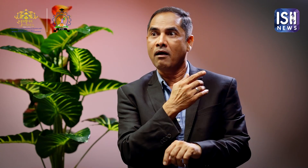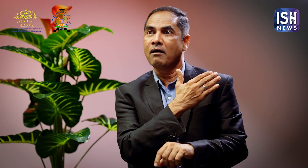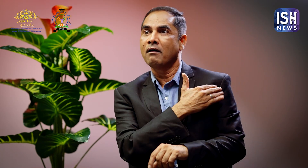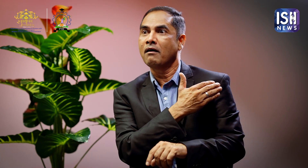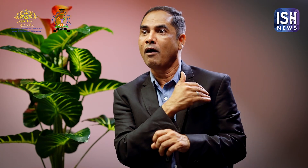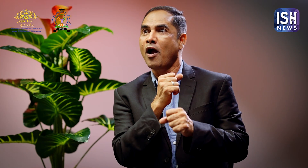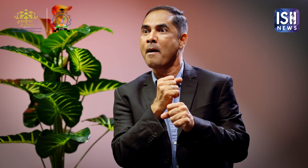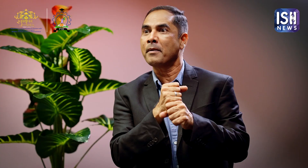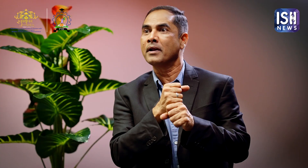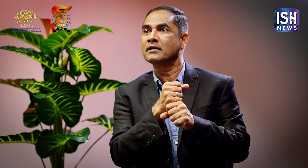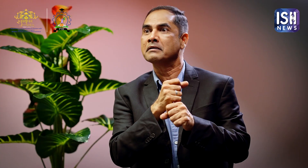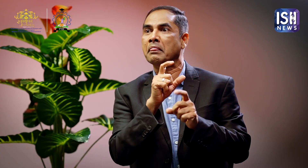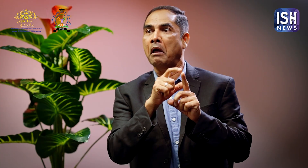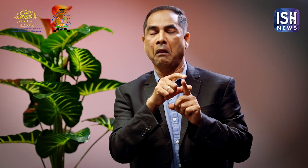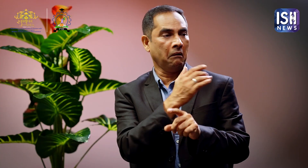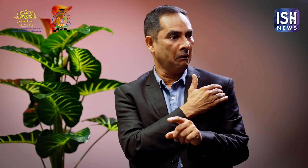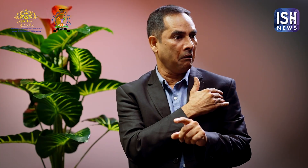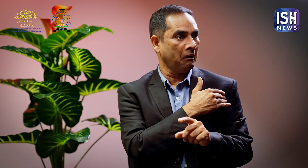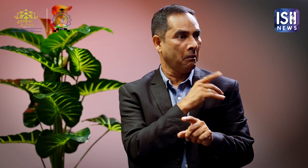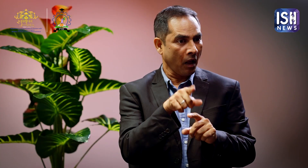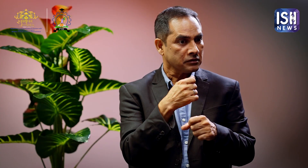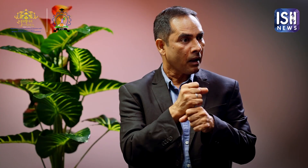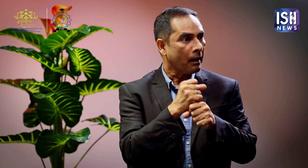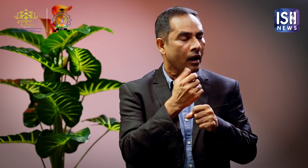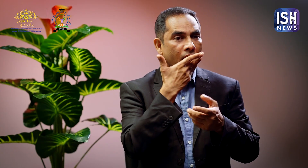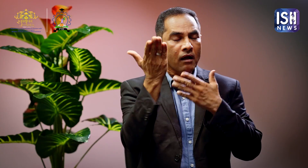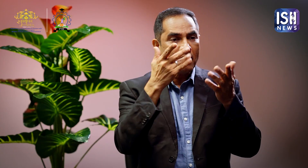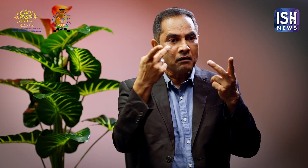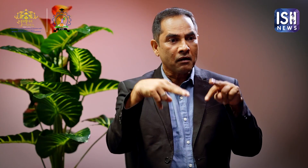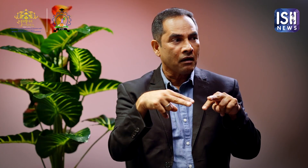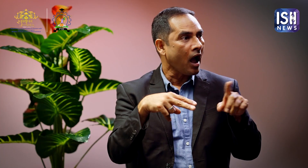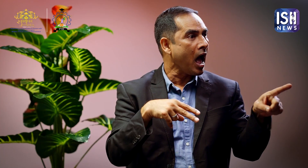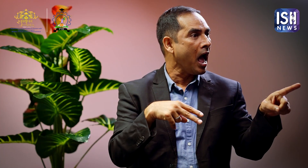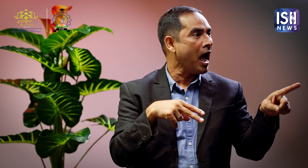Not long after, the Government in Delhi contacted me, asking if I could create the National Anthem in ISL.